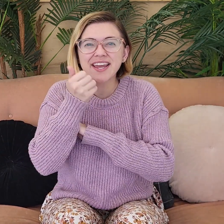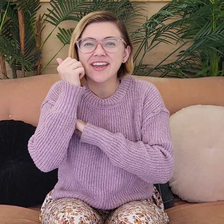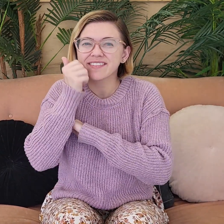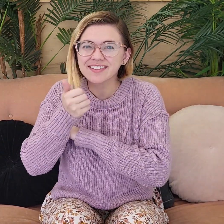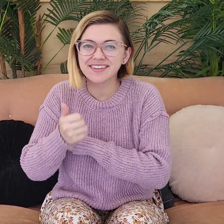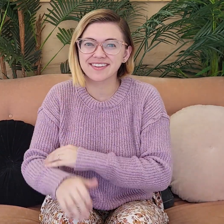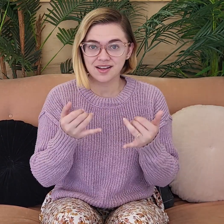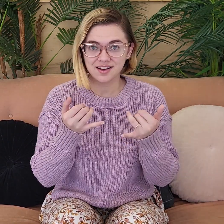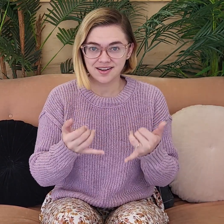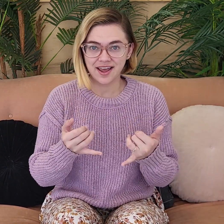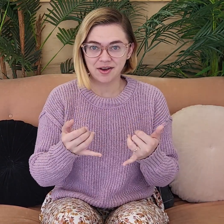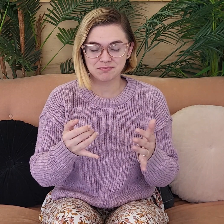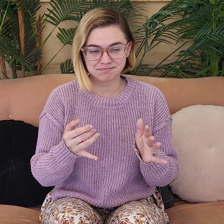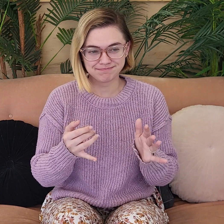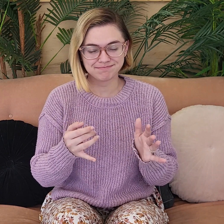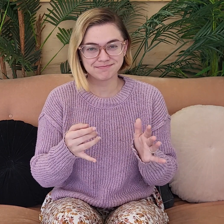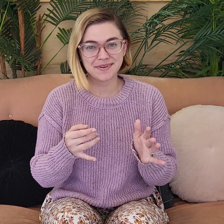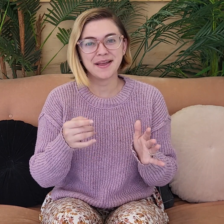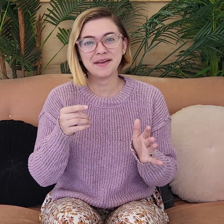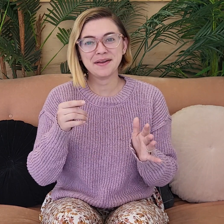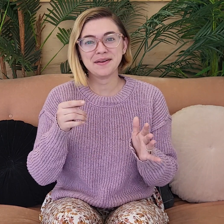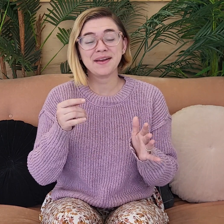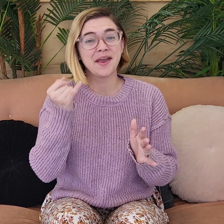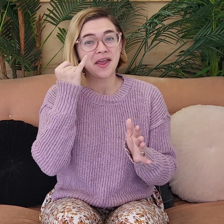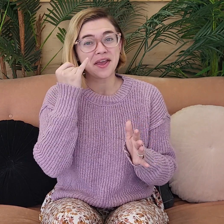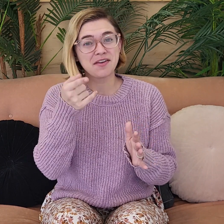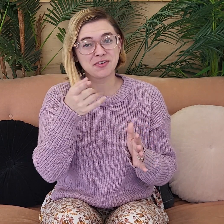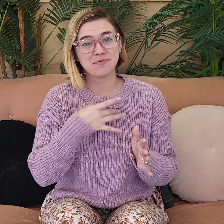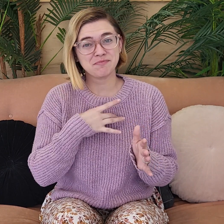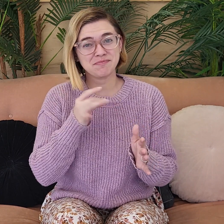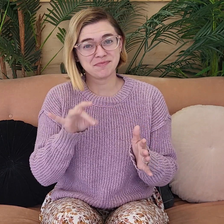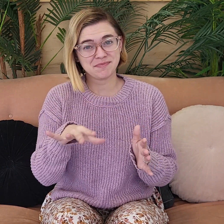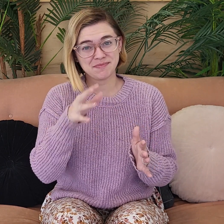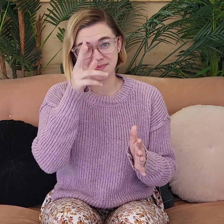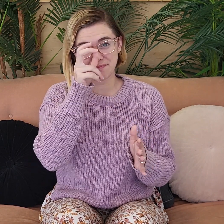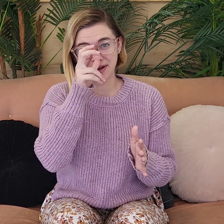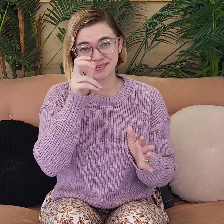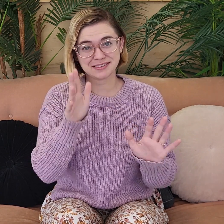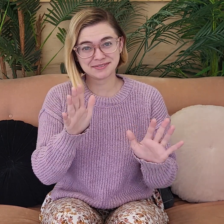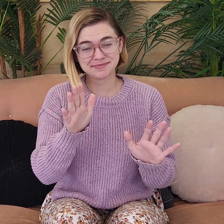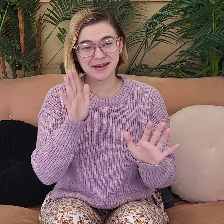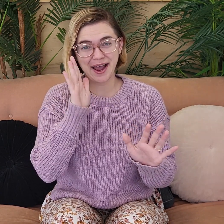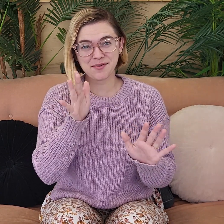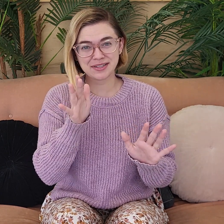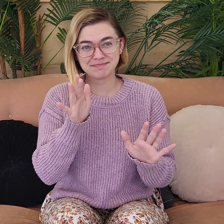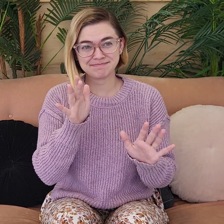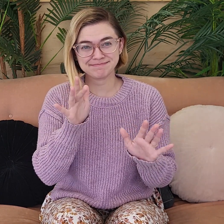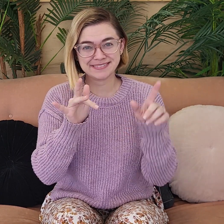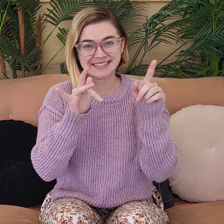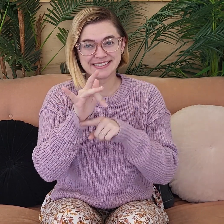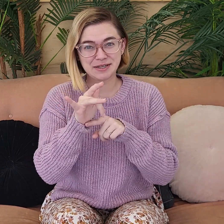more are born every day. Now. If you don't like bugs, I